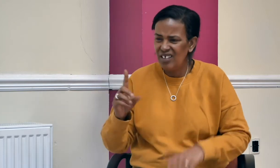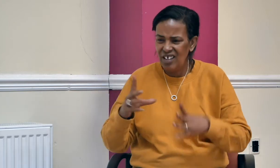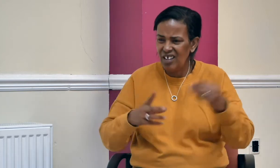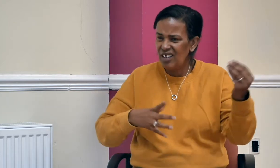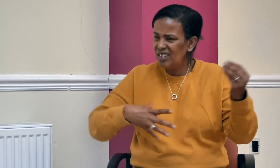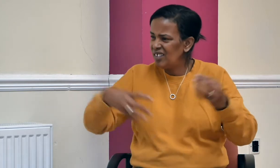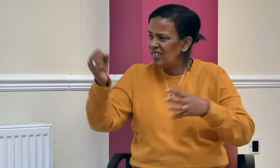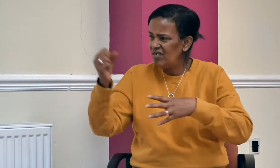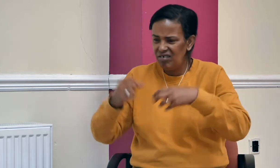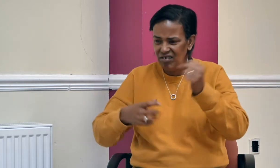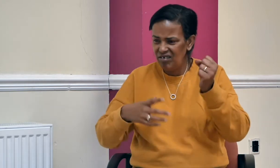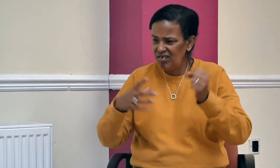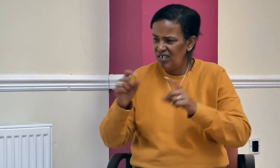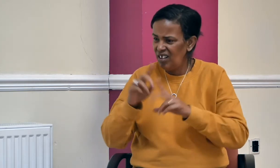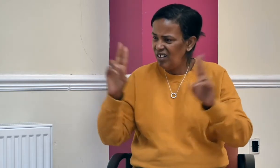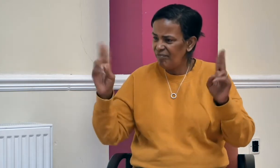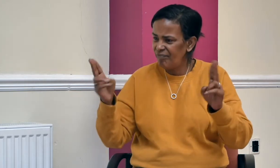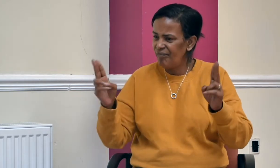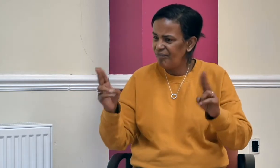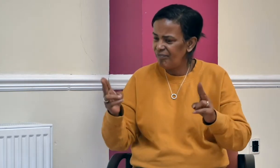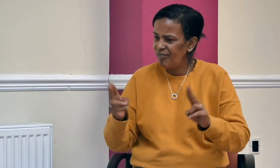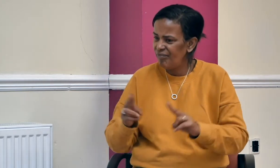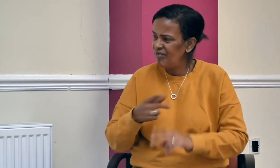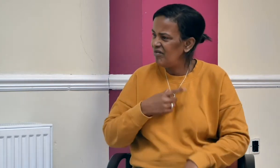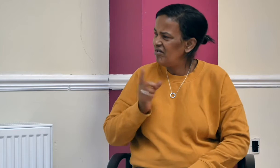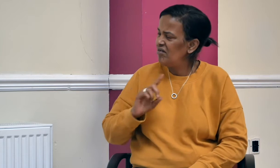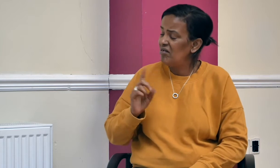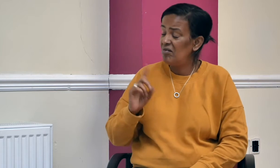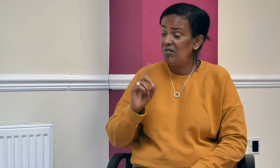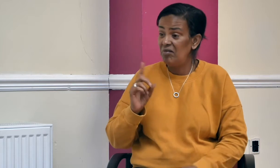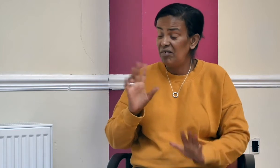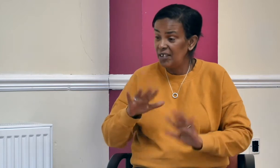so I couldn't ask why our things were taken away.